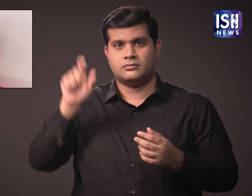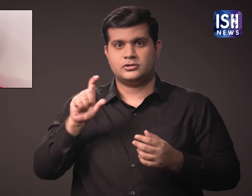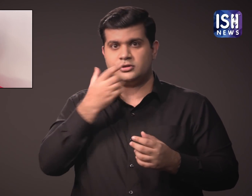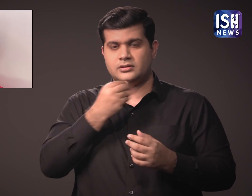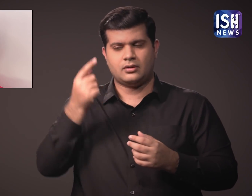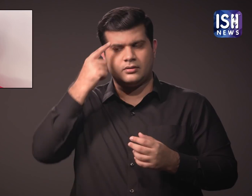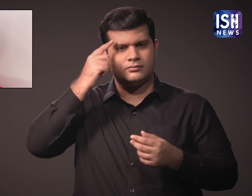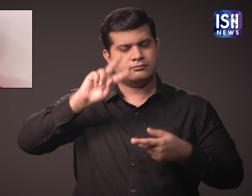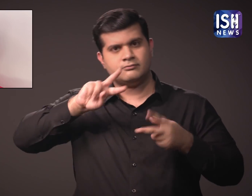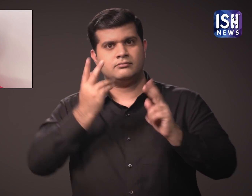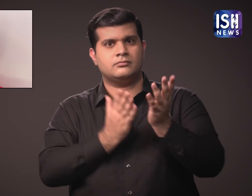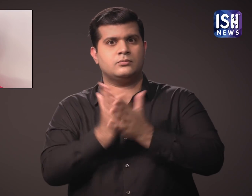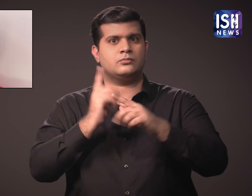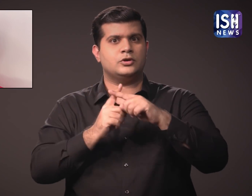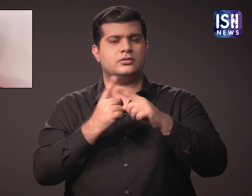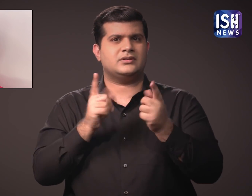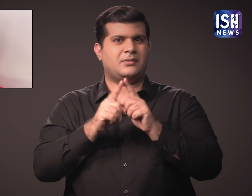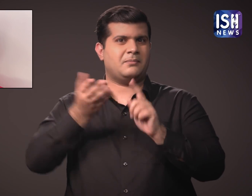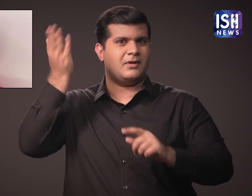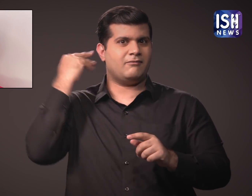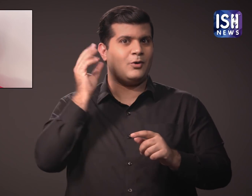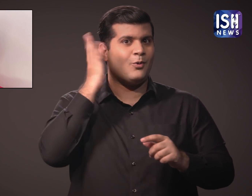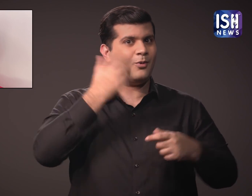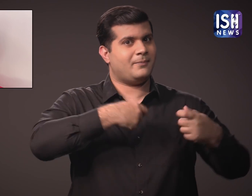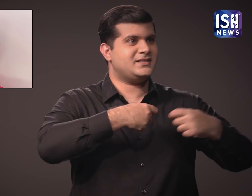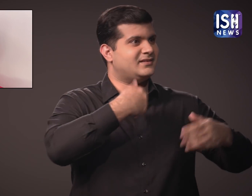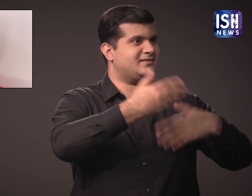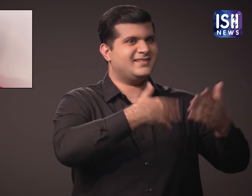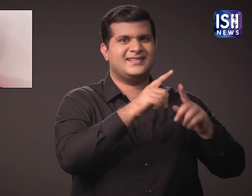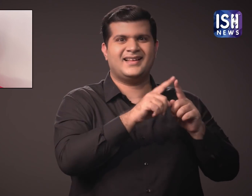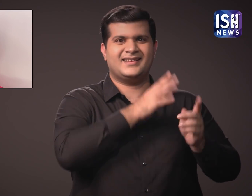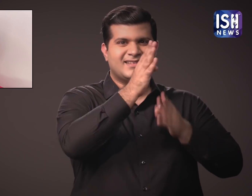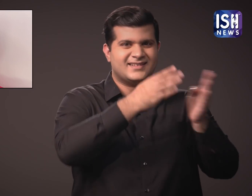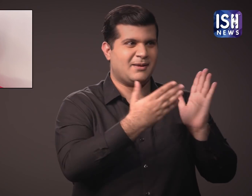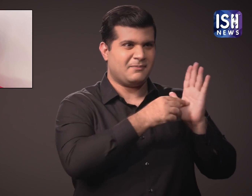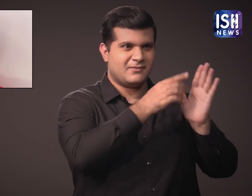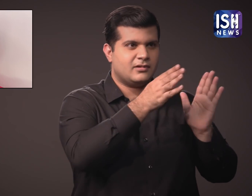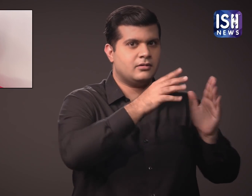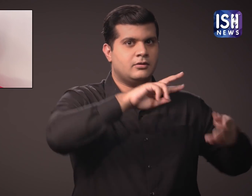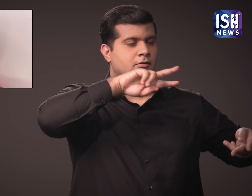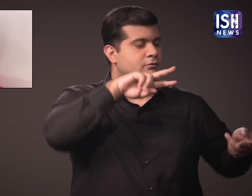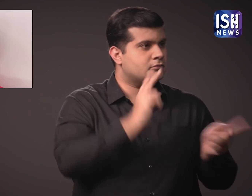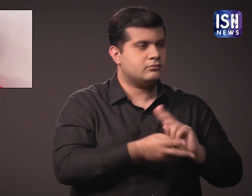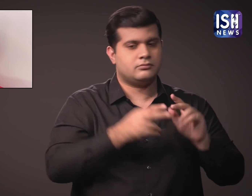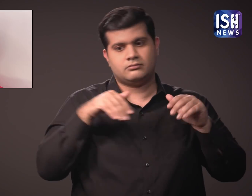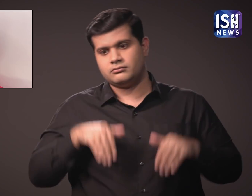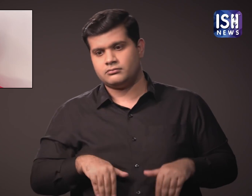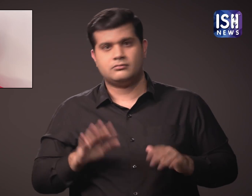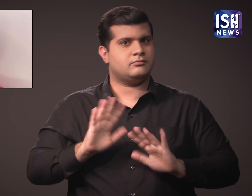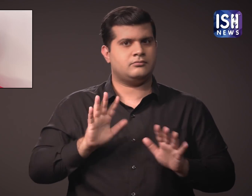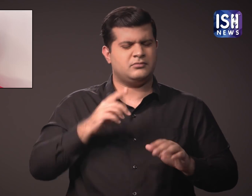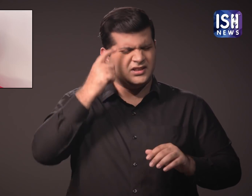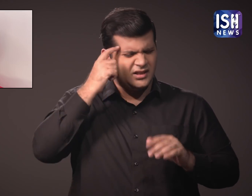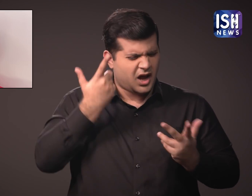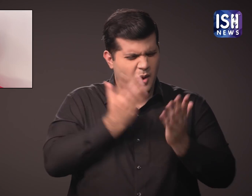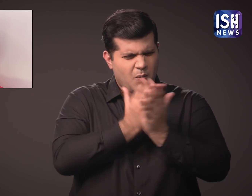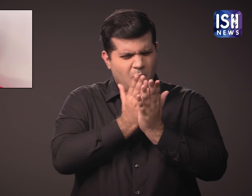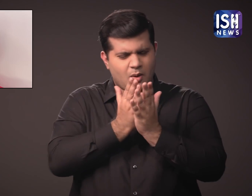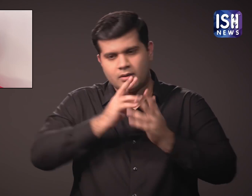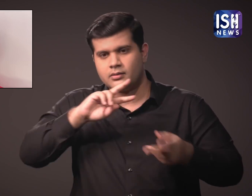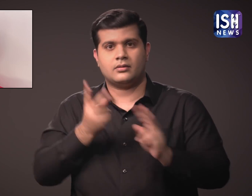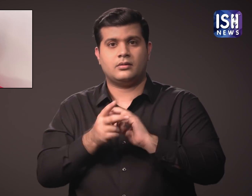Since his gold business tanked, he came up with another solution.